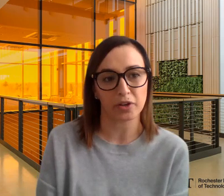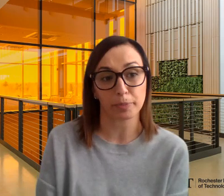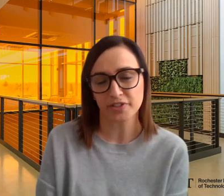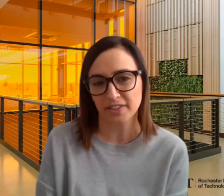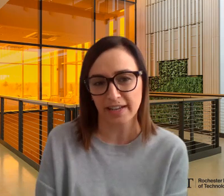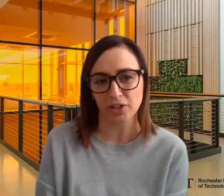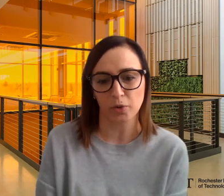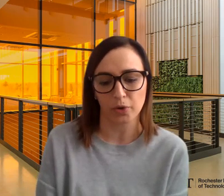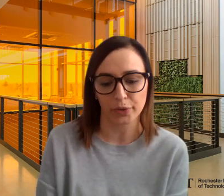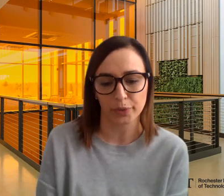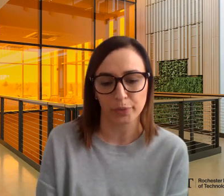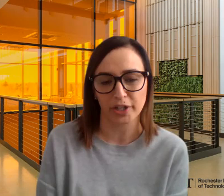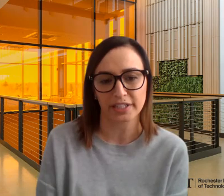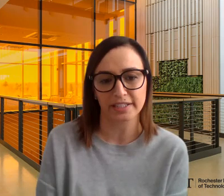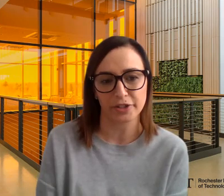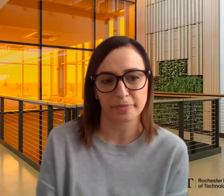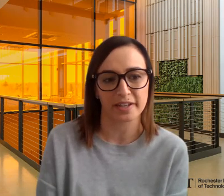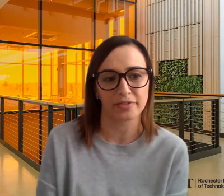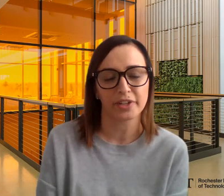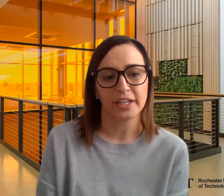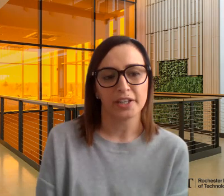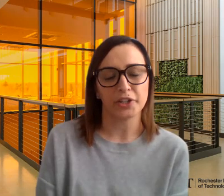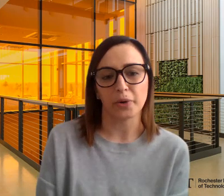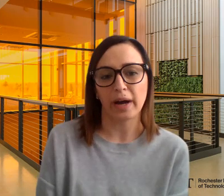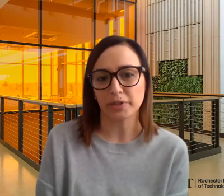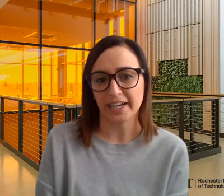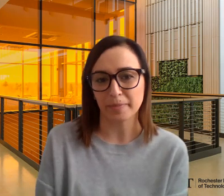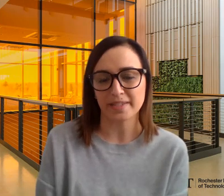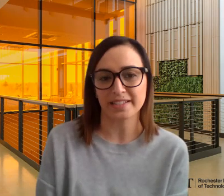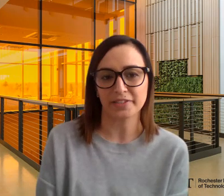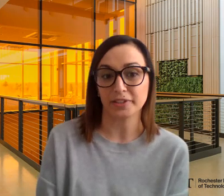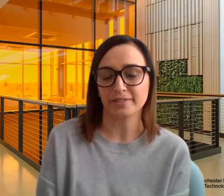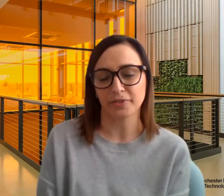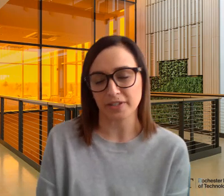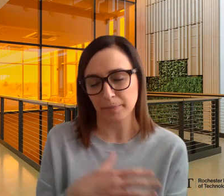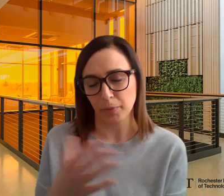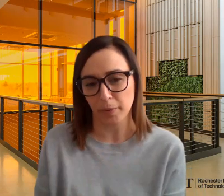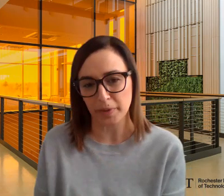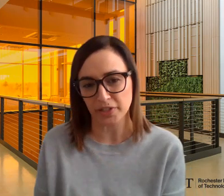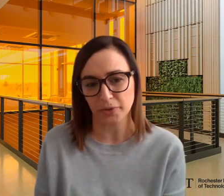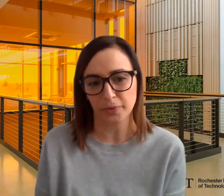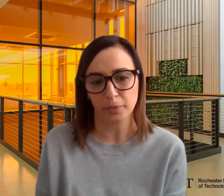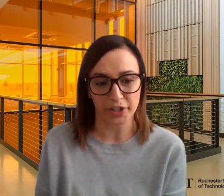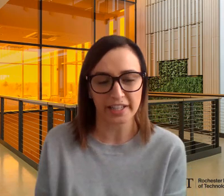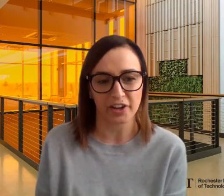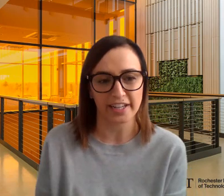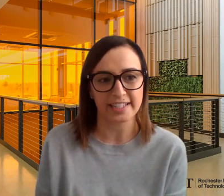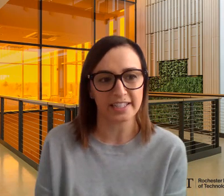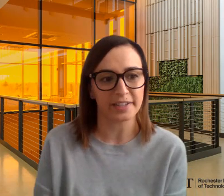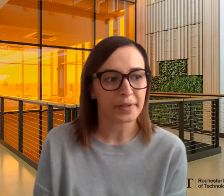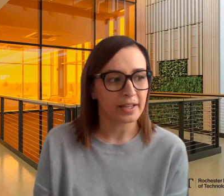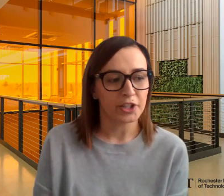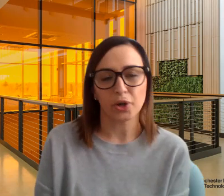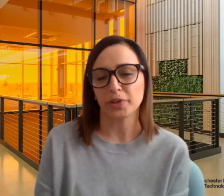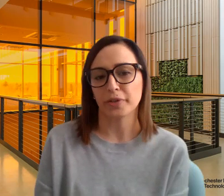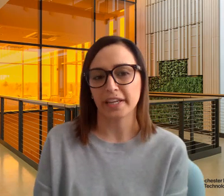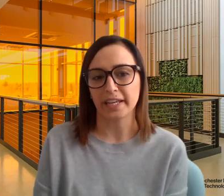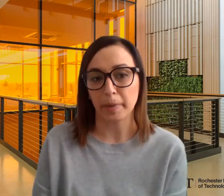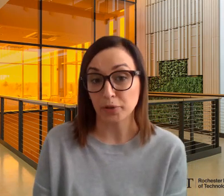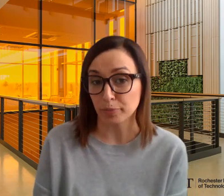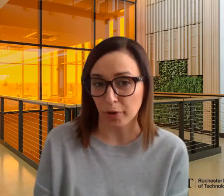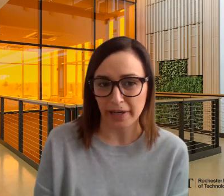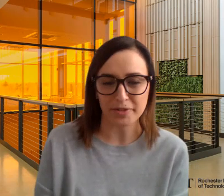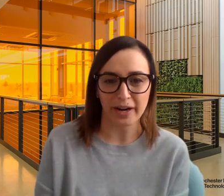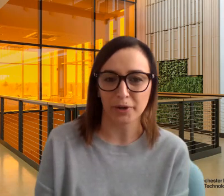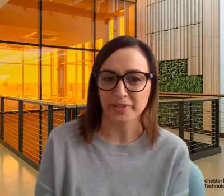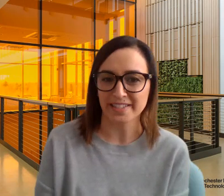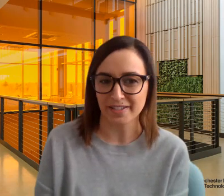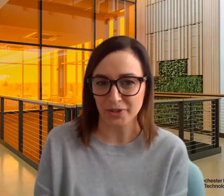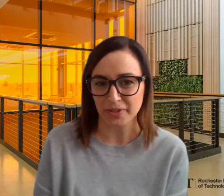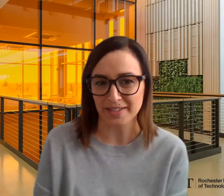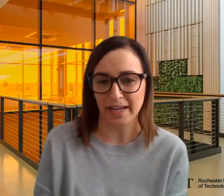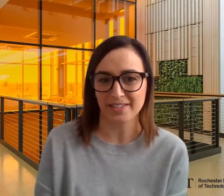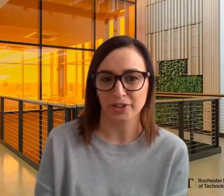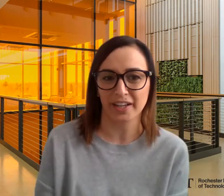it be on a personal level, or through work in terms of you know outcomes and different, for example, with what we do, working at our it, You know, when you're thinking about new programs, or how was this students best or kind of what to